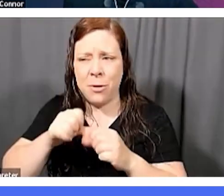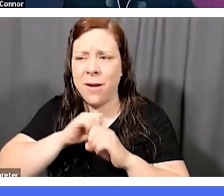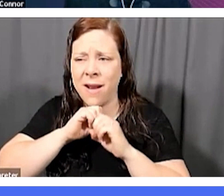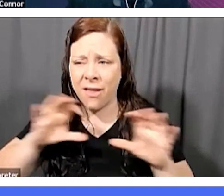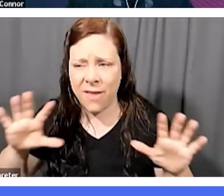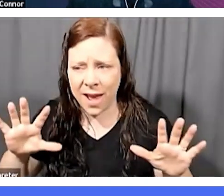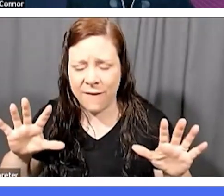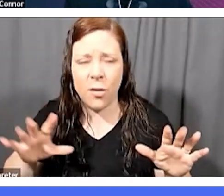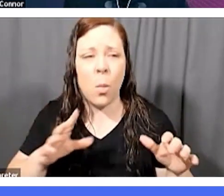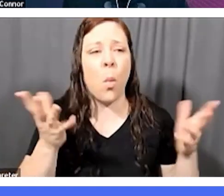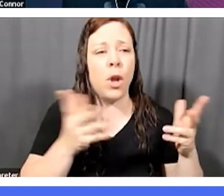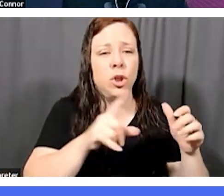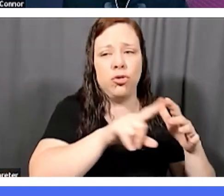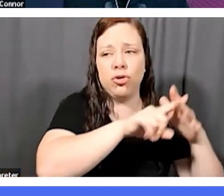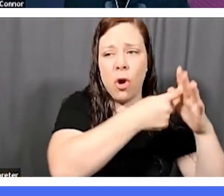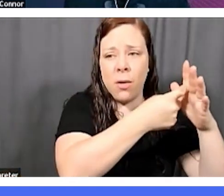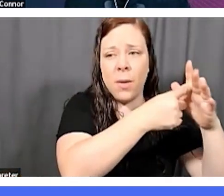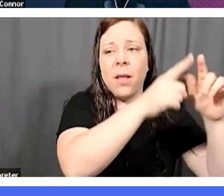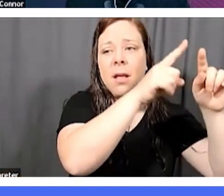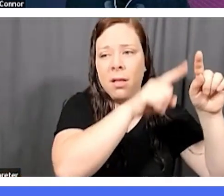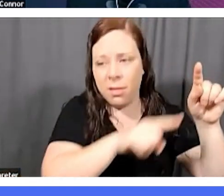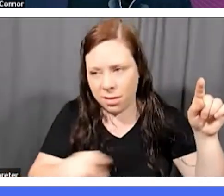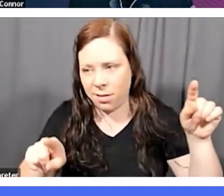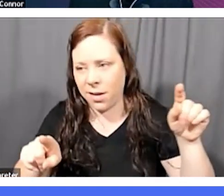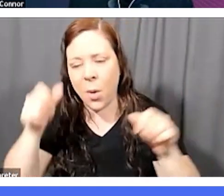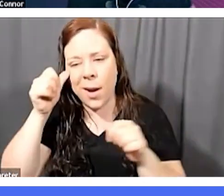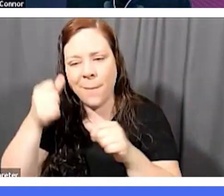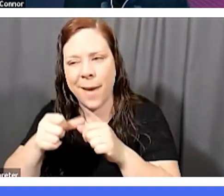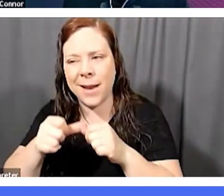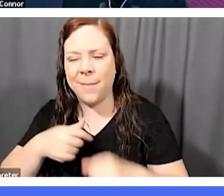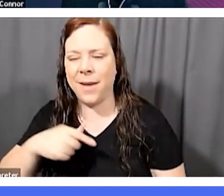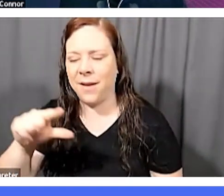And so this reminded me a little bit of genetics. So Gregor Mendel,